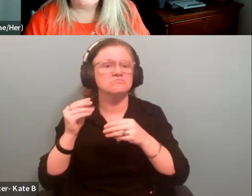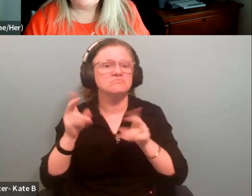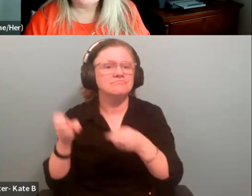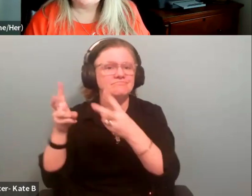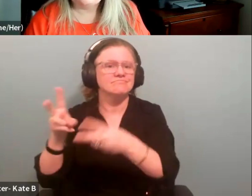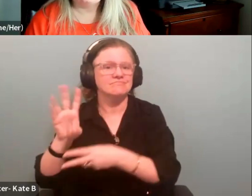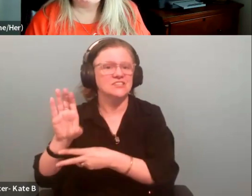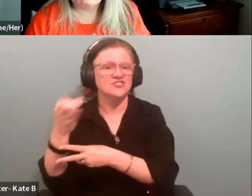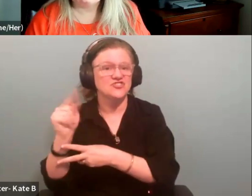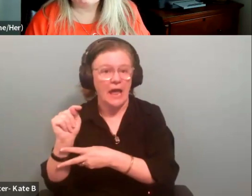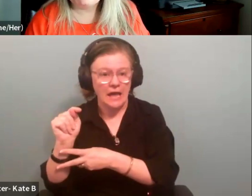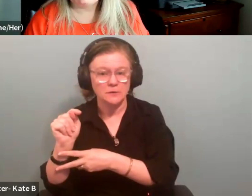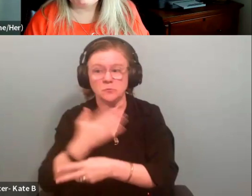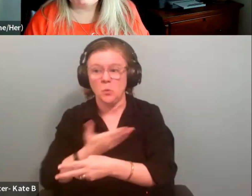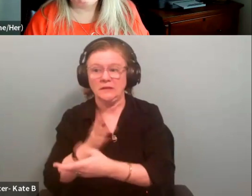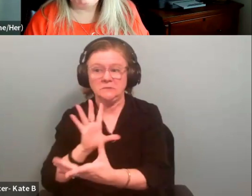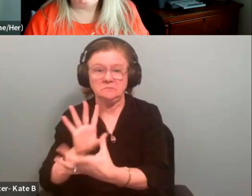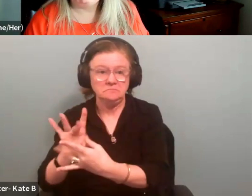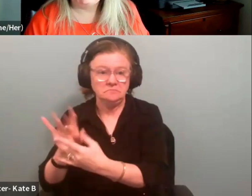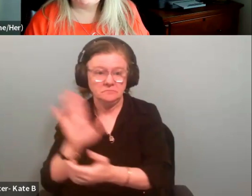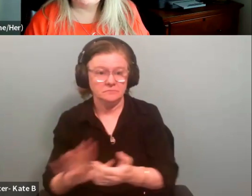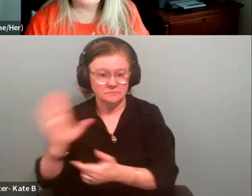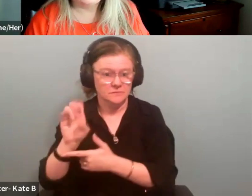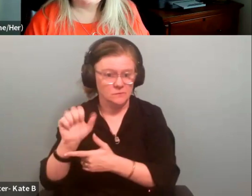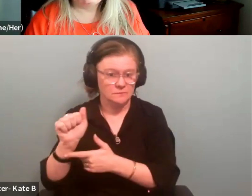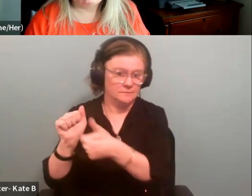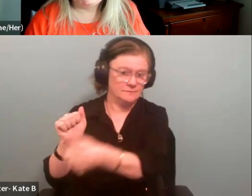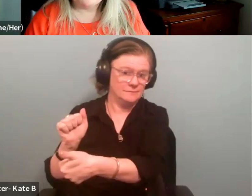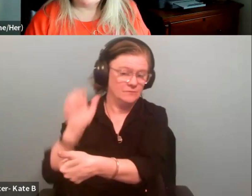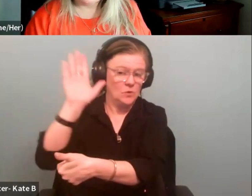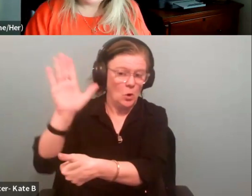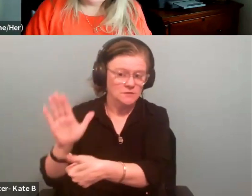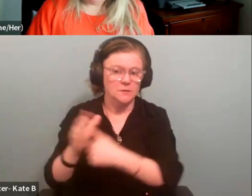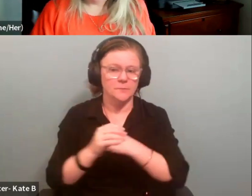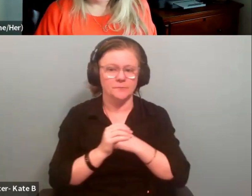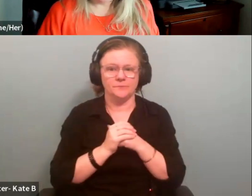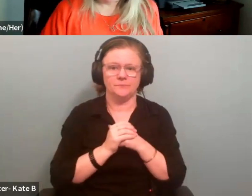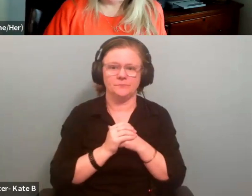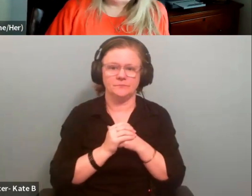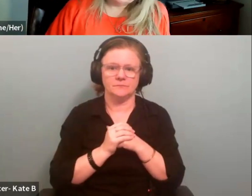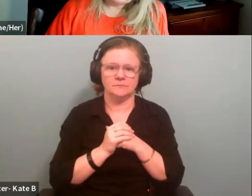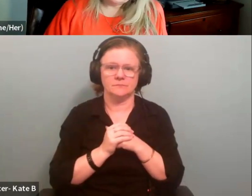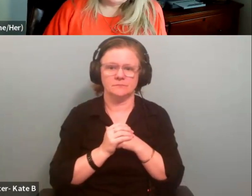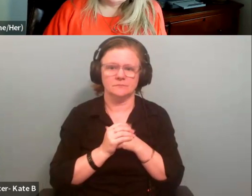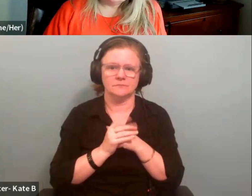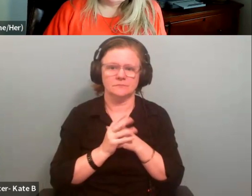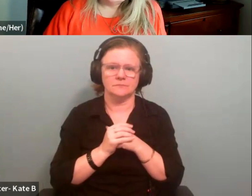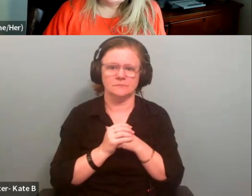wraparound folks around the country. I think that's awesome. As as as maybe as a parting